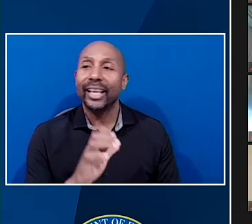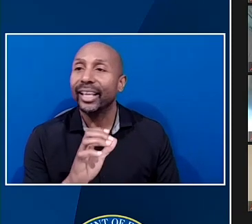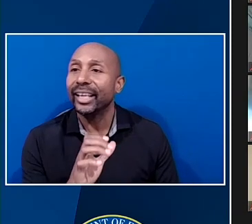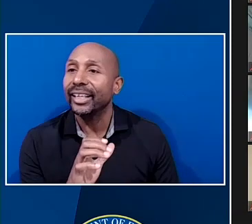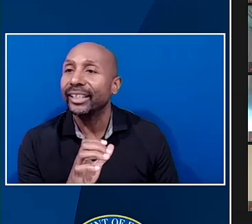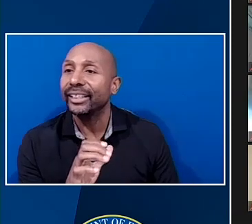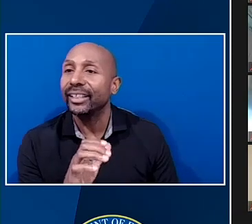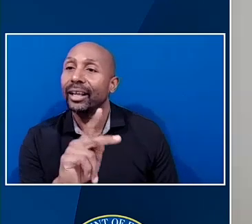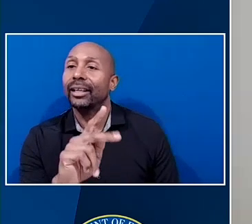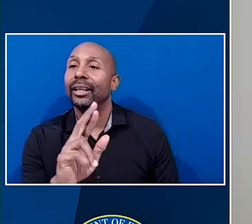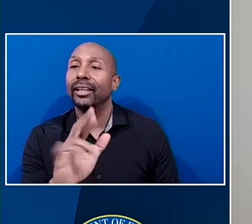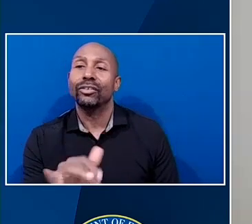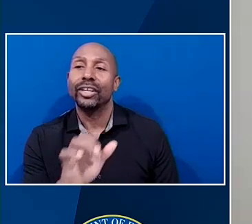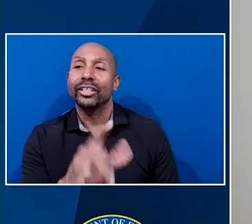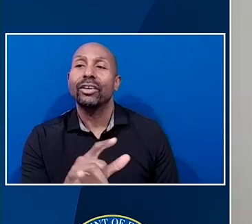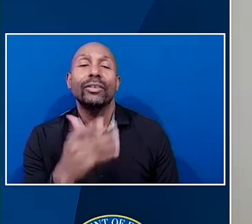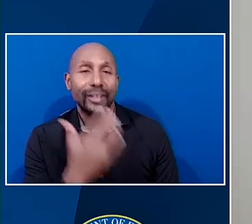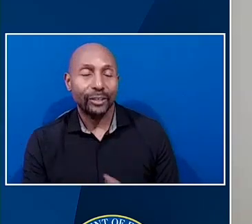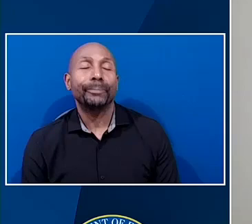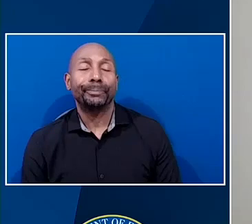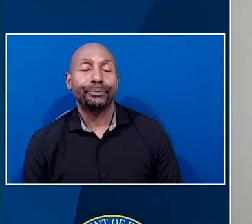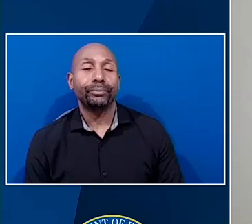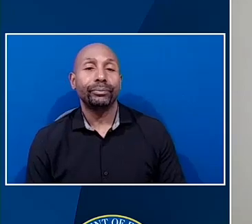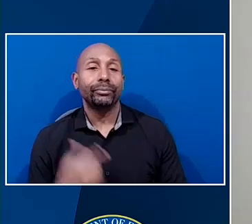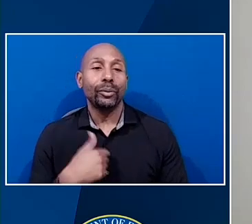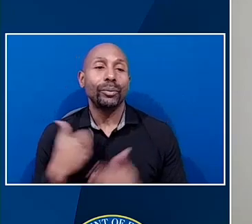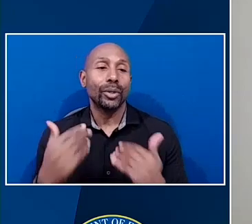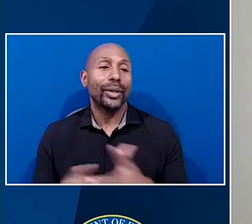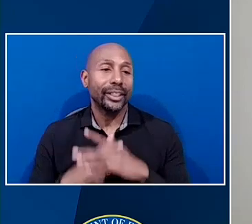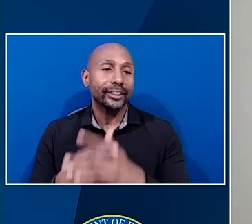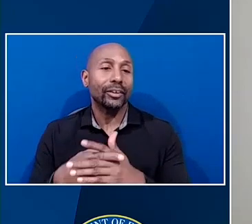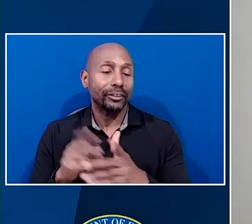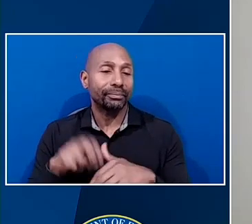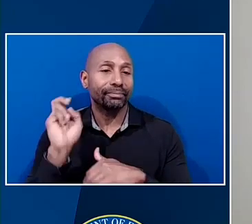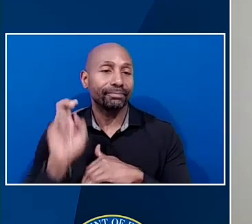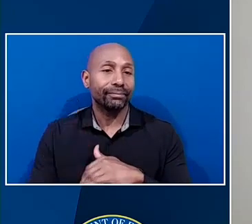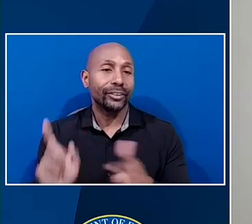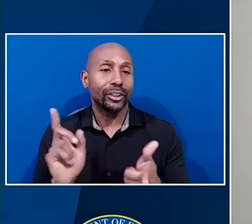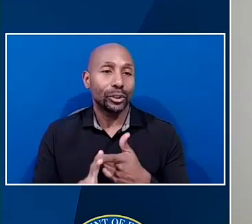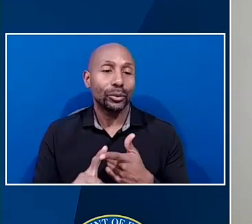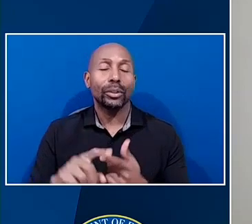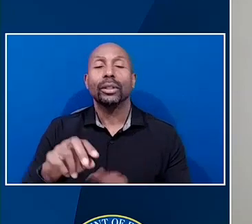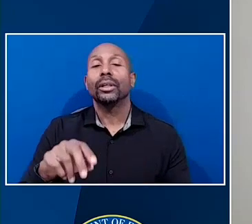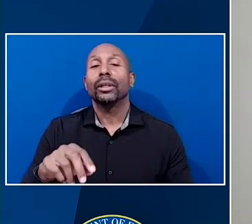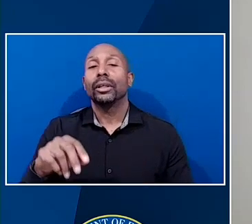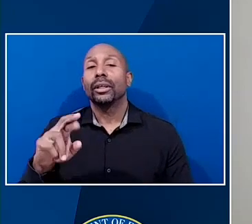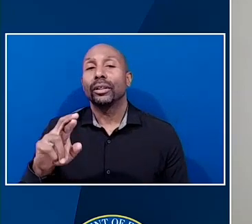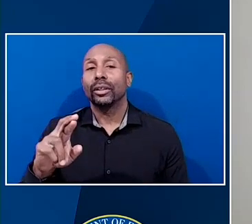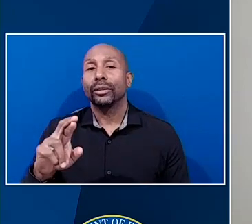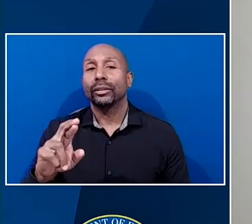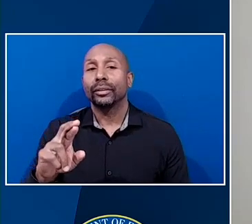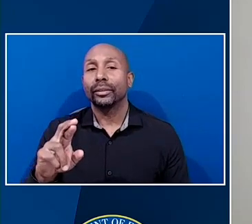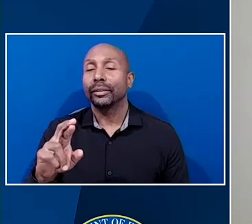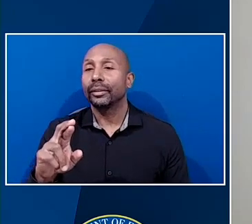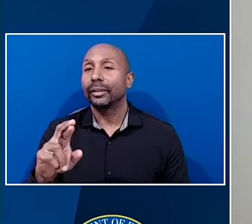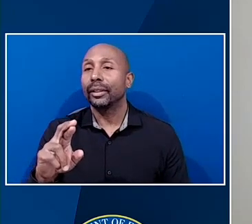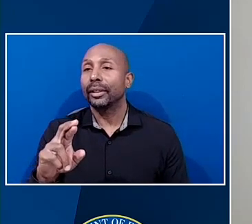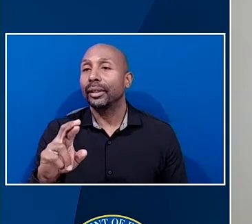So this morning, I think we'll dive right on in to return on Title IV funds if everyone is prepared to do that.